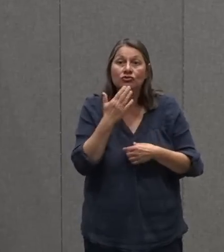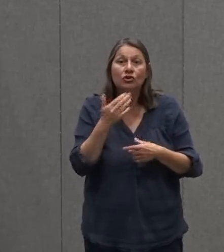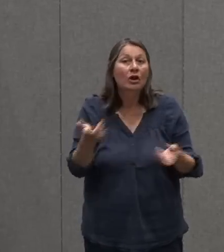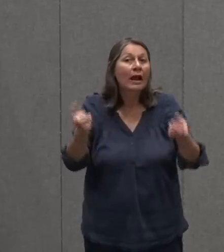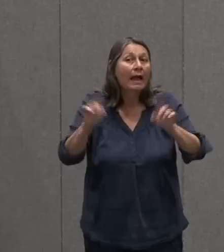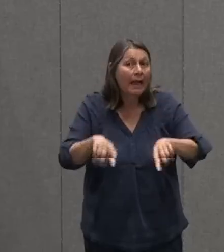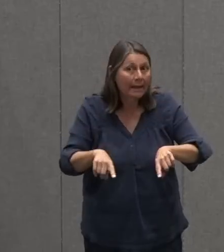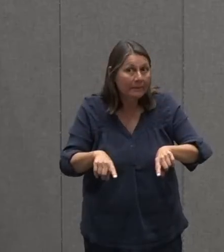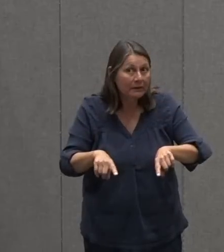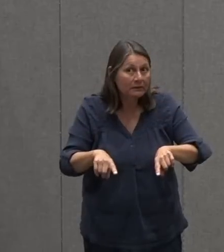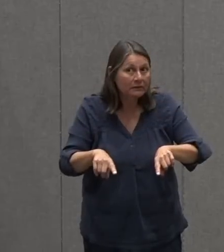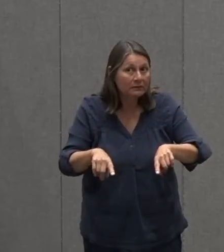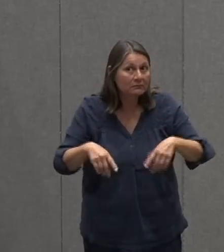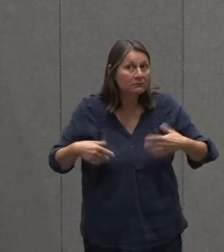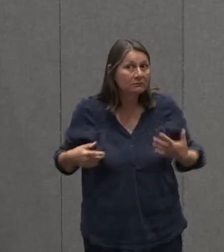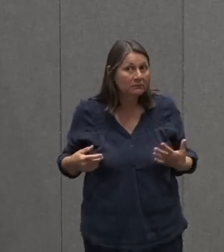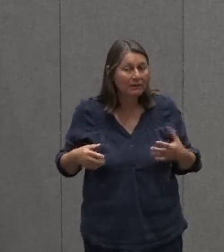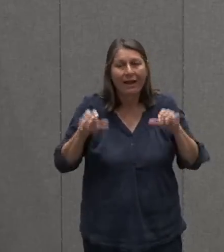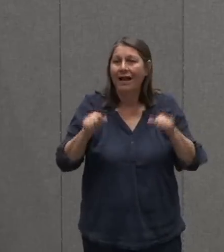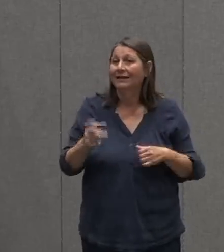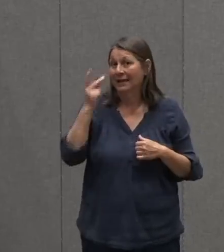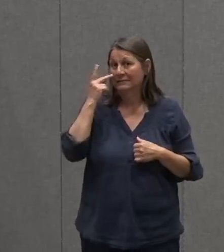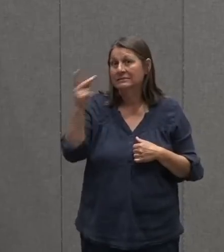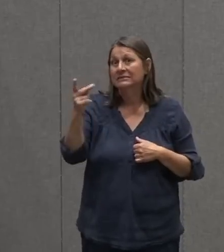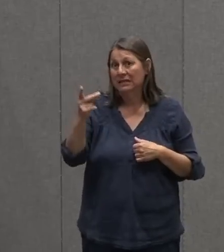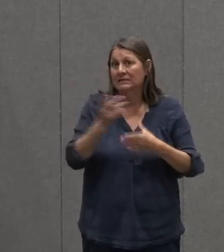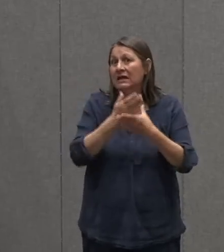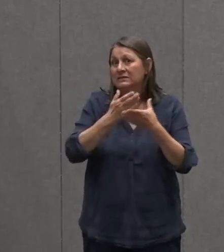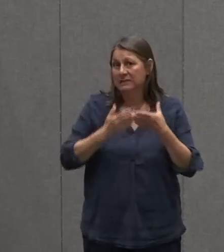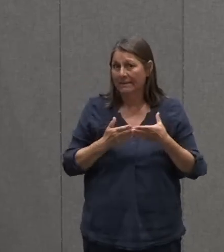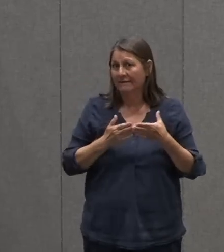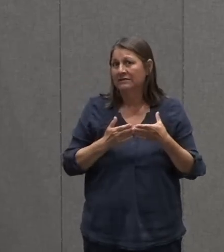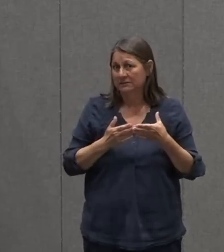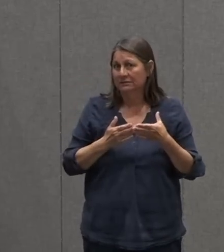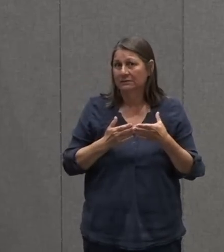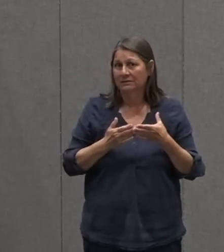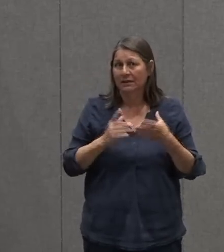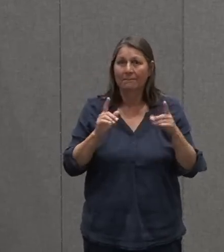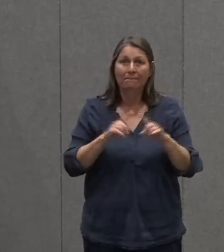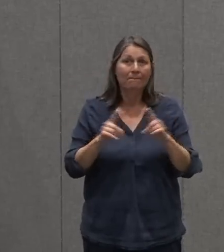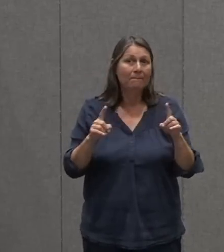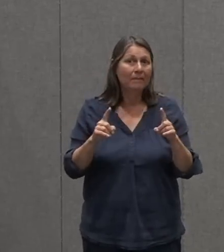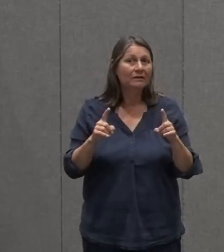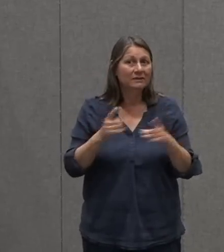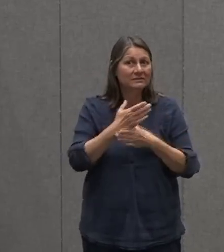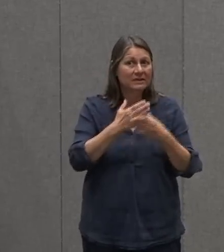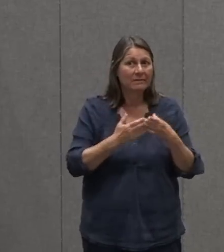I can still see some of it, but a lot of it went away. Did it disappear? Where did it go?